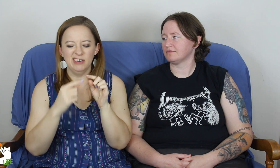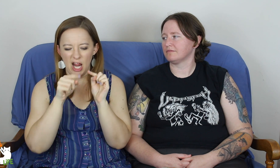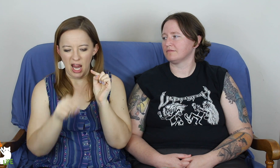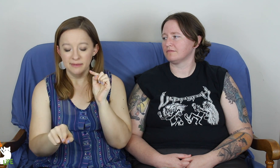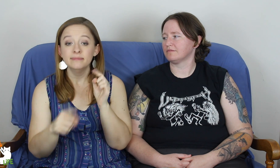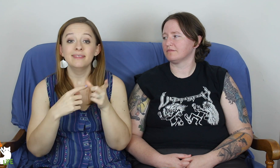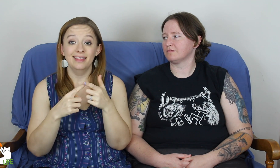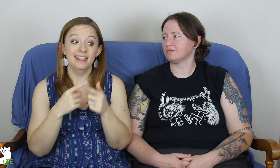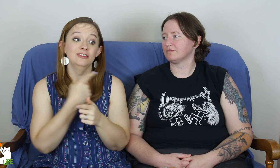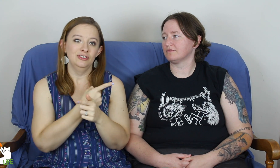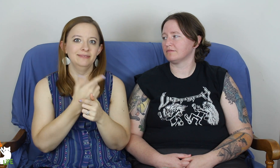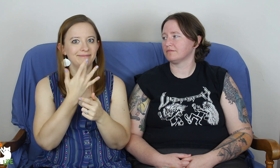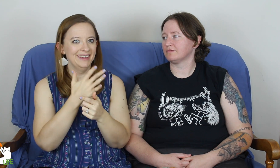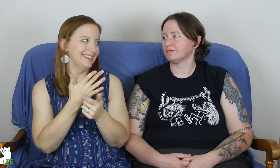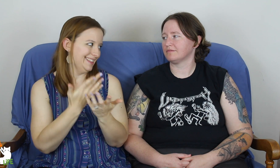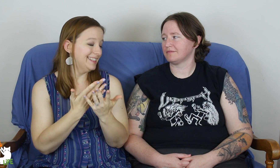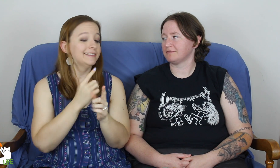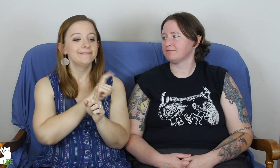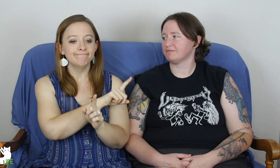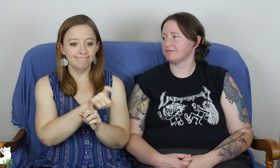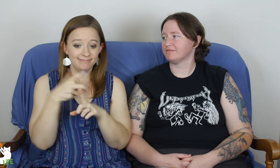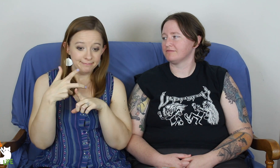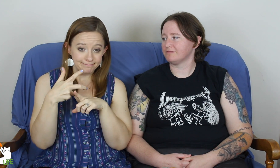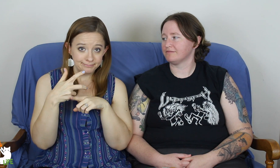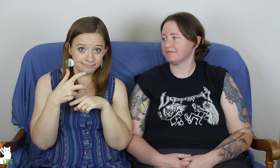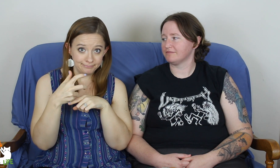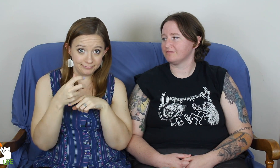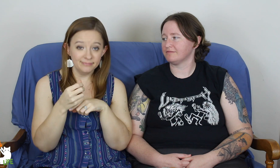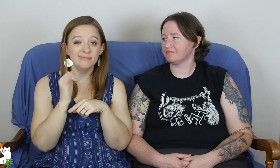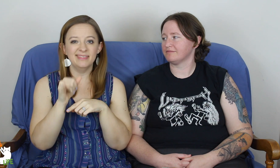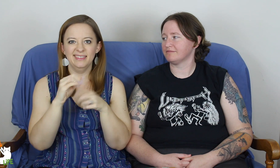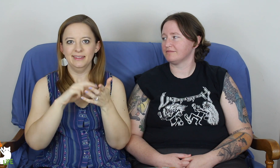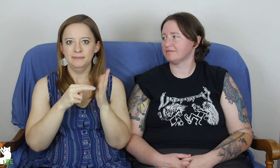and then she, luckily, was able to come and press the syringe.